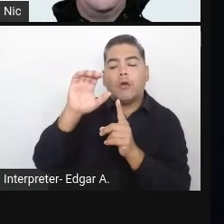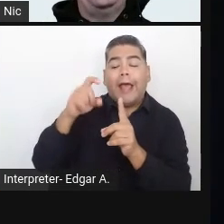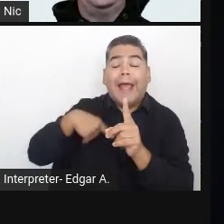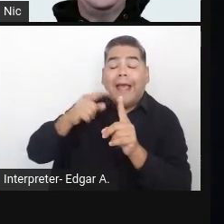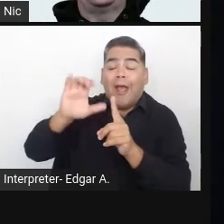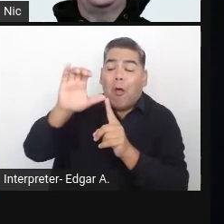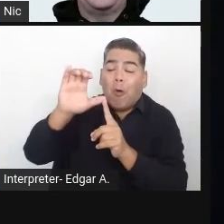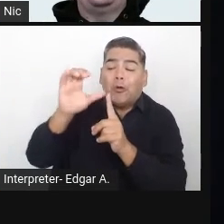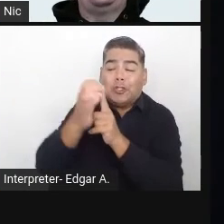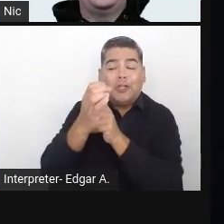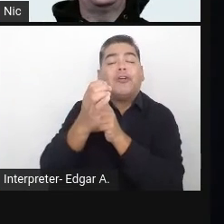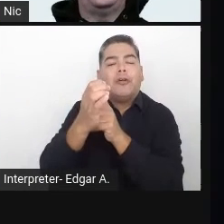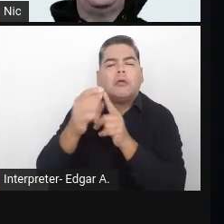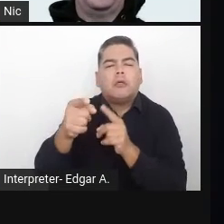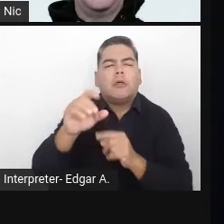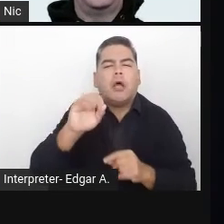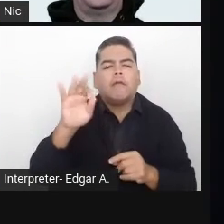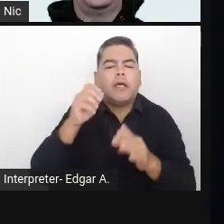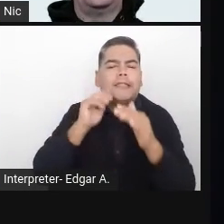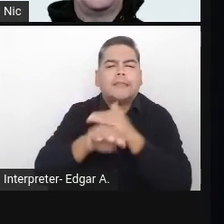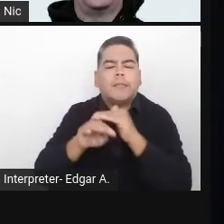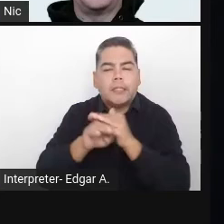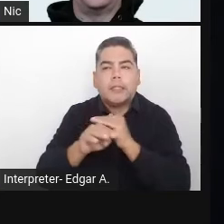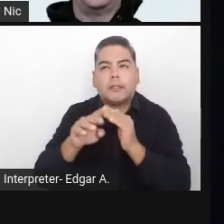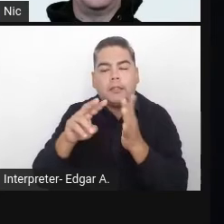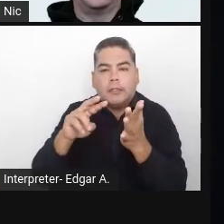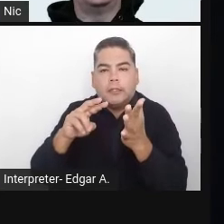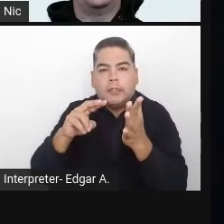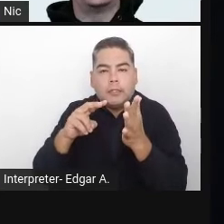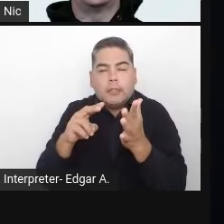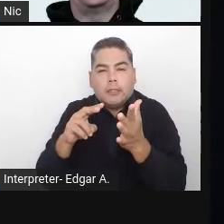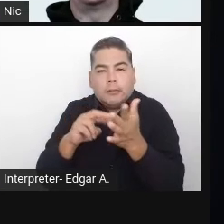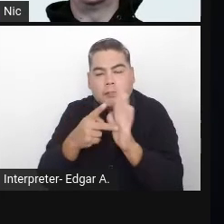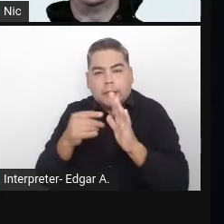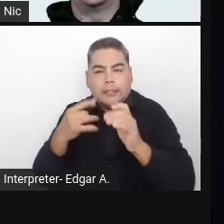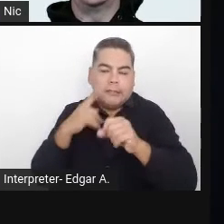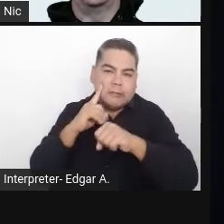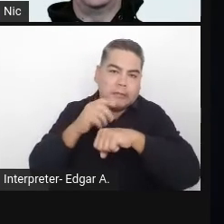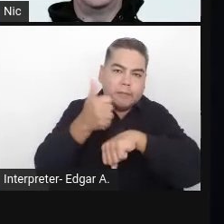I realized what I'd failed to implement when I was at Joomla was a culture of accessibility.